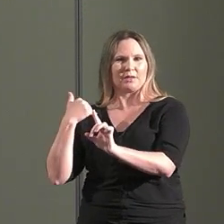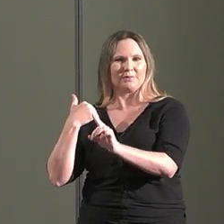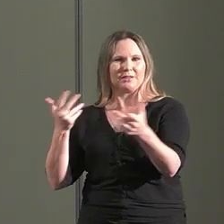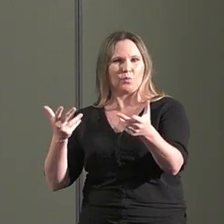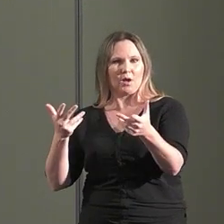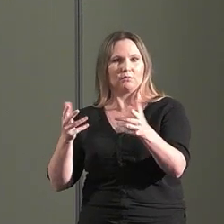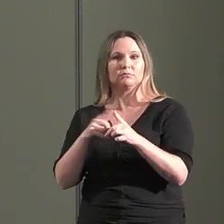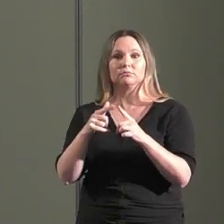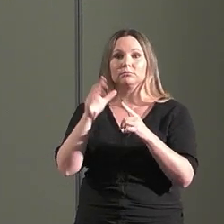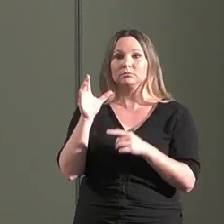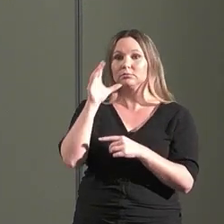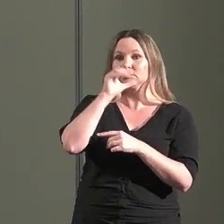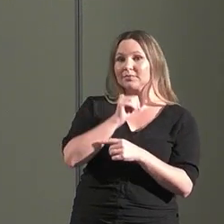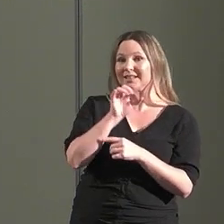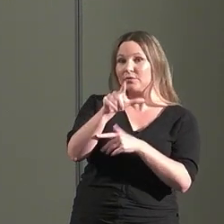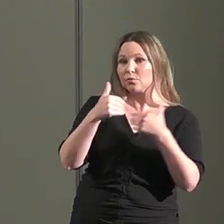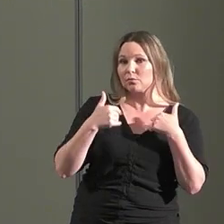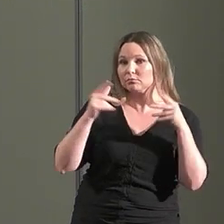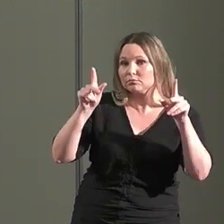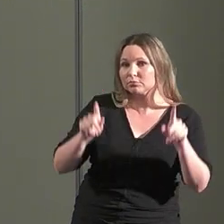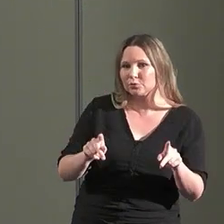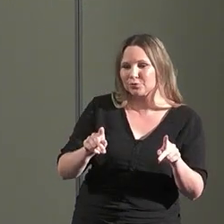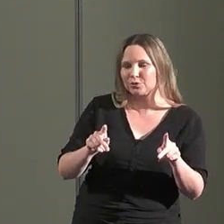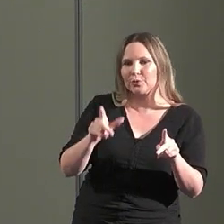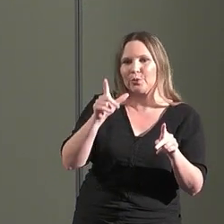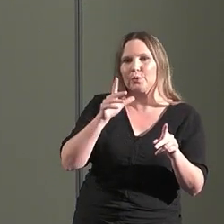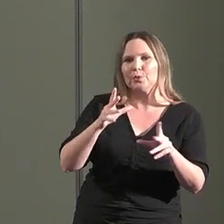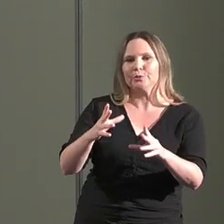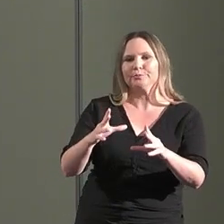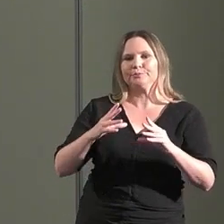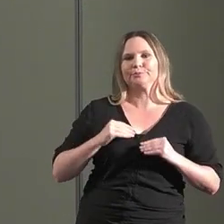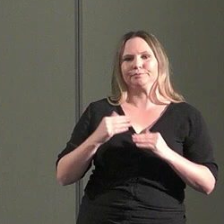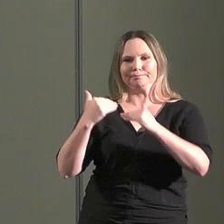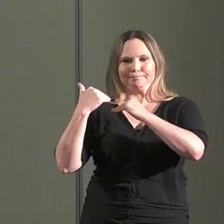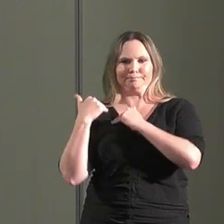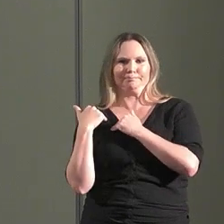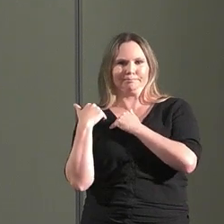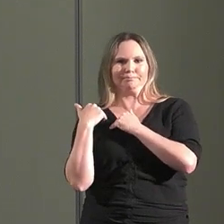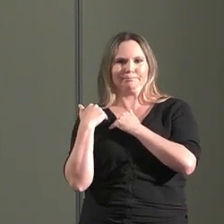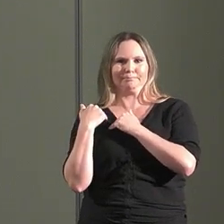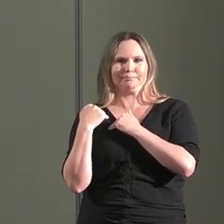And presumably you got somebody that owns this, then they will take it seriously.